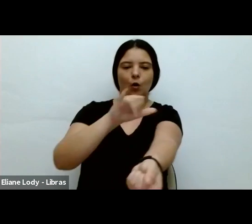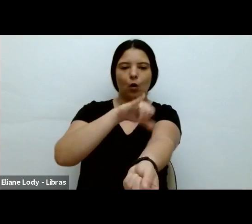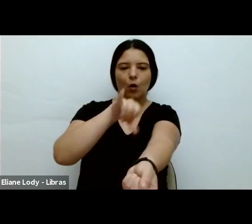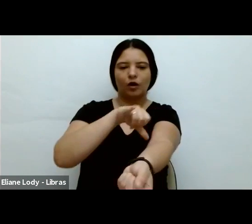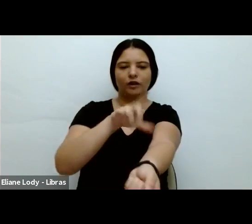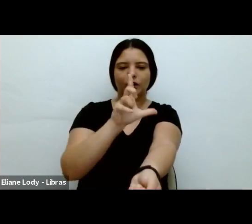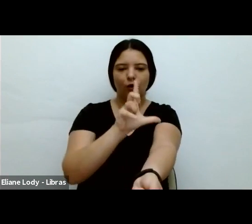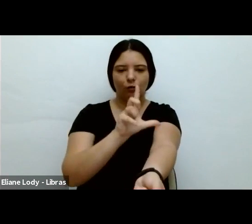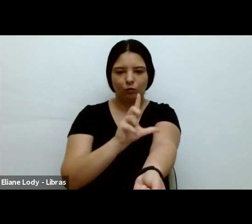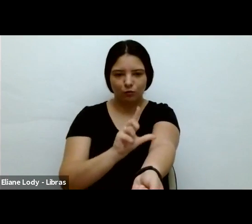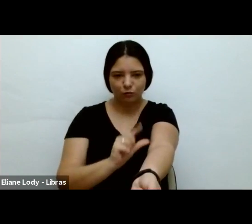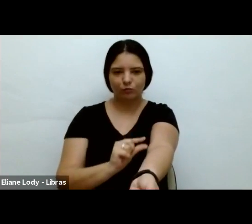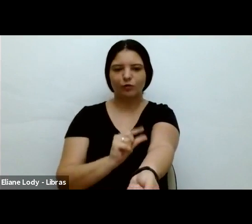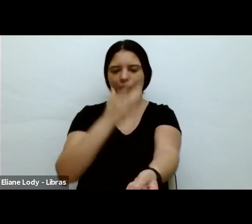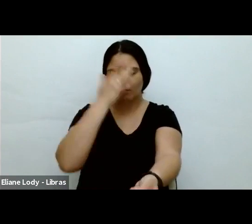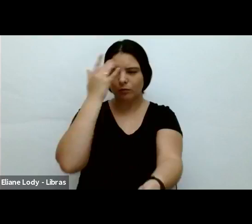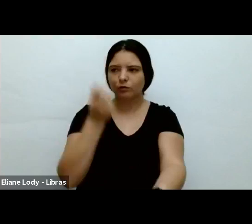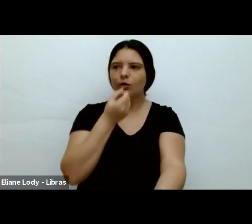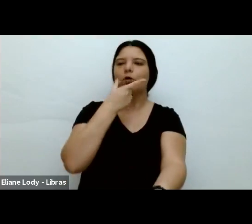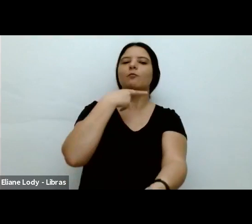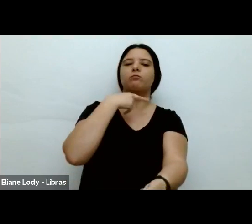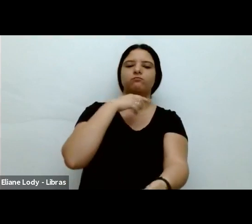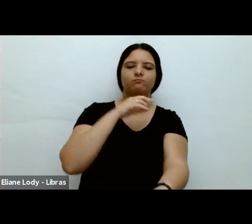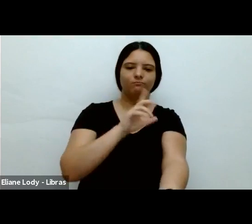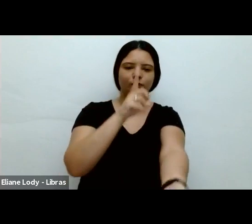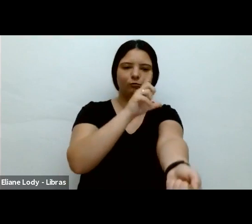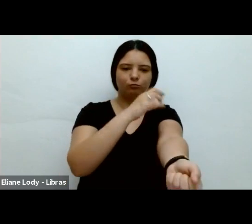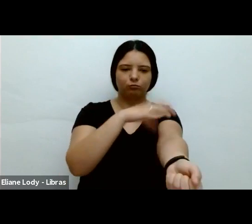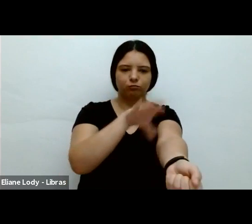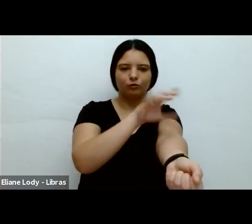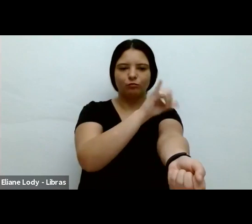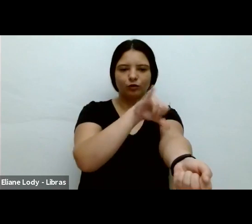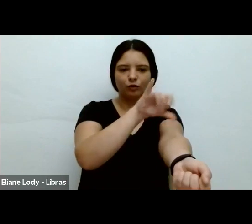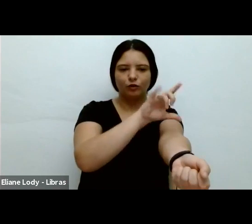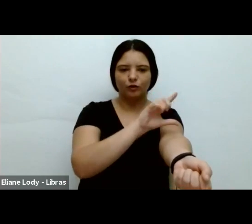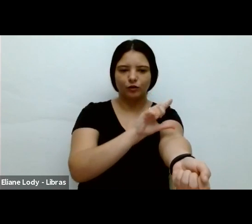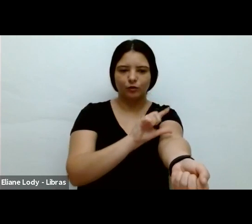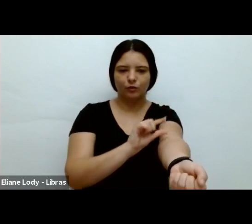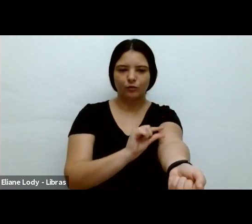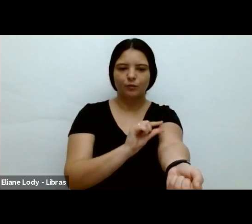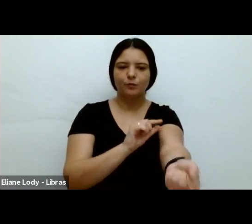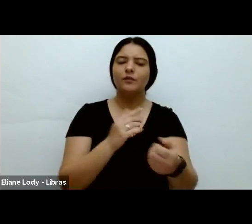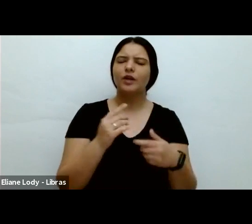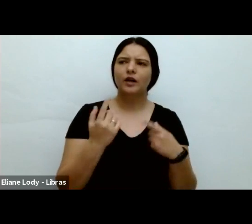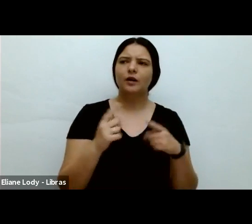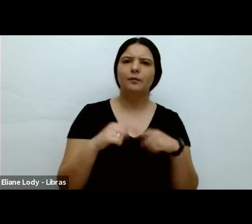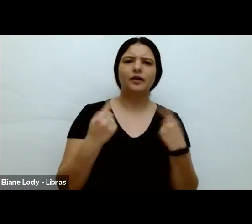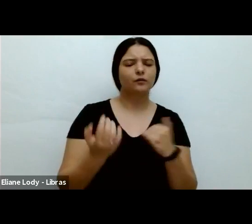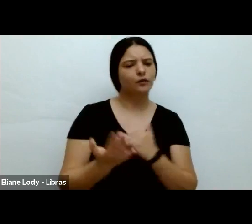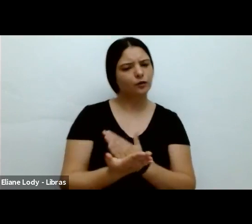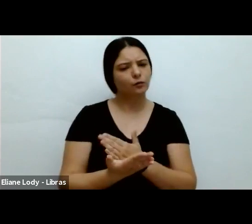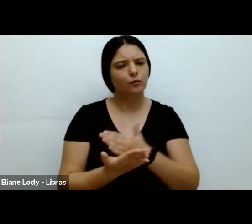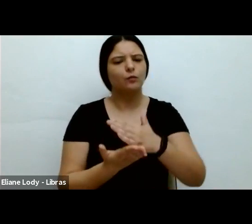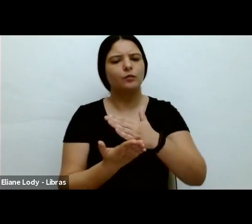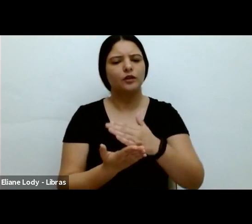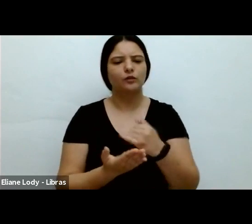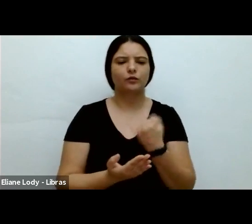that social problem. But it is interesting that. t the initiate the that initiated for. that. Pro